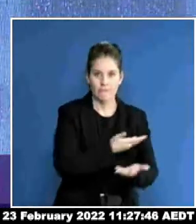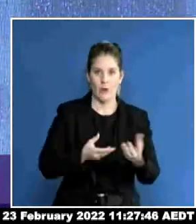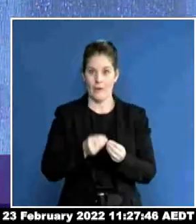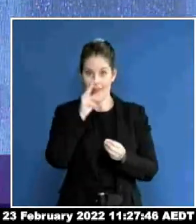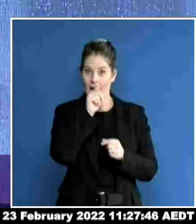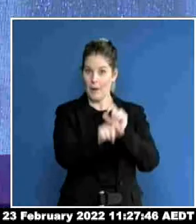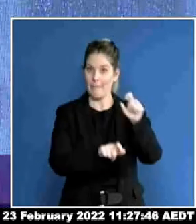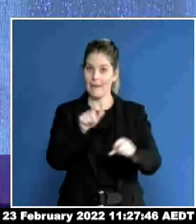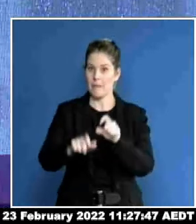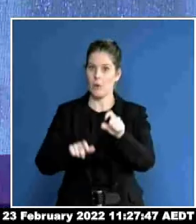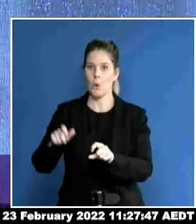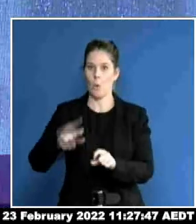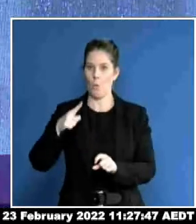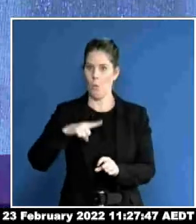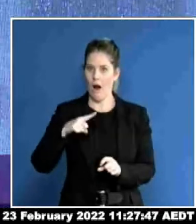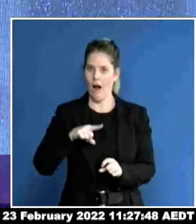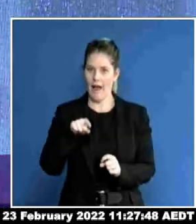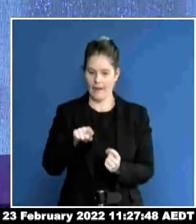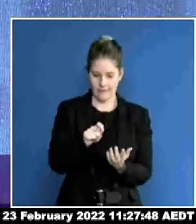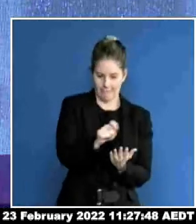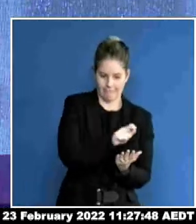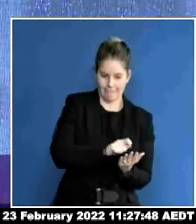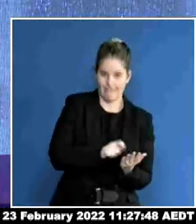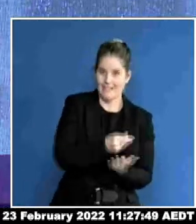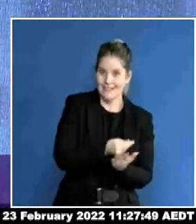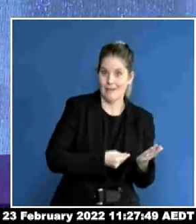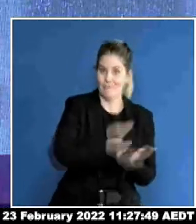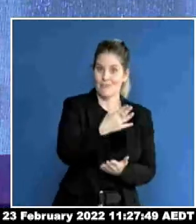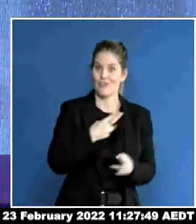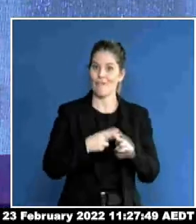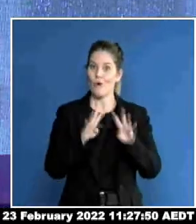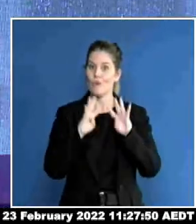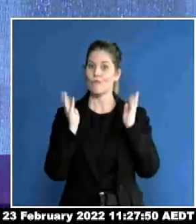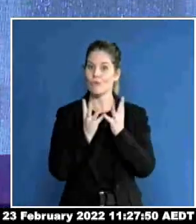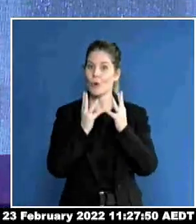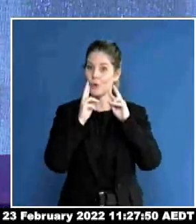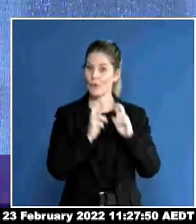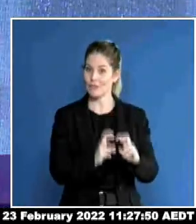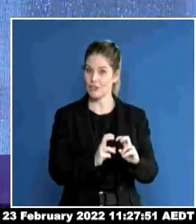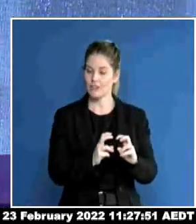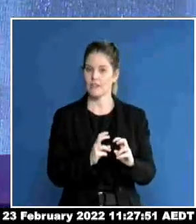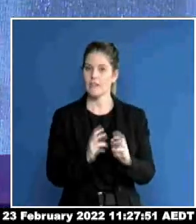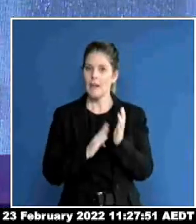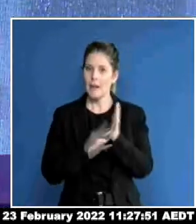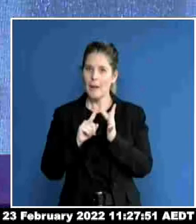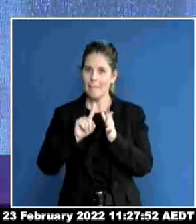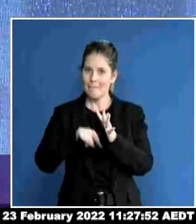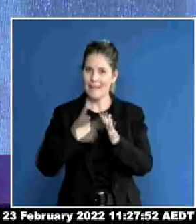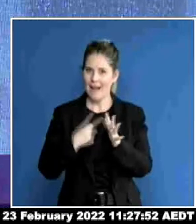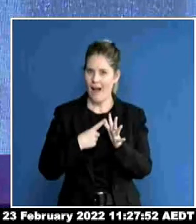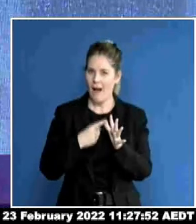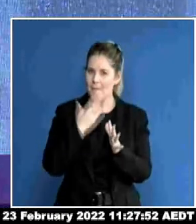to the Royal Commission in relation to employment. Mija, can you please explain other ways in which you have gathered information to